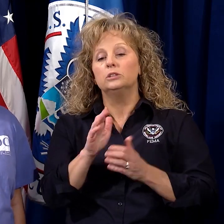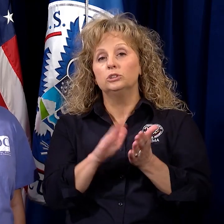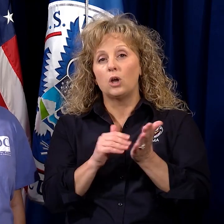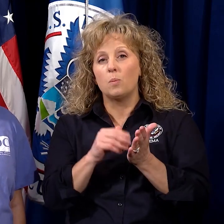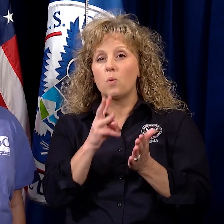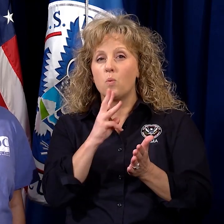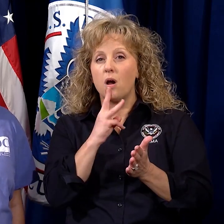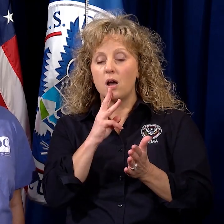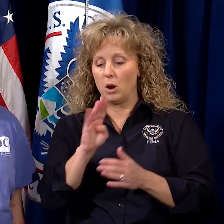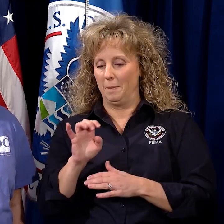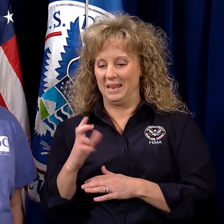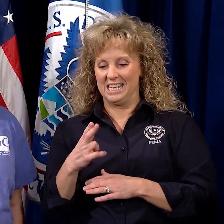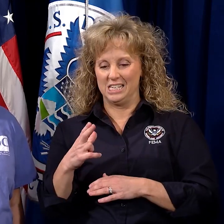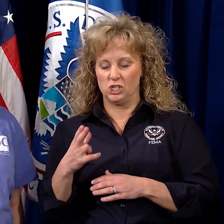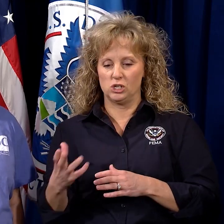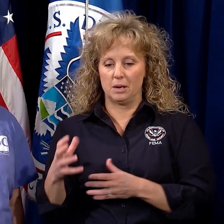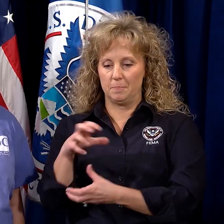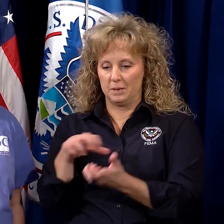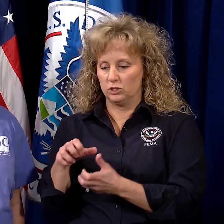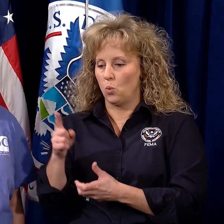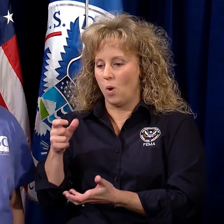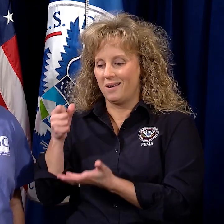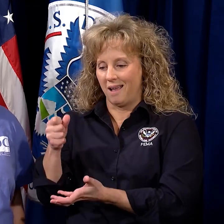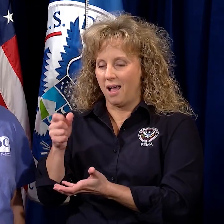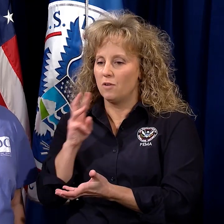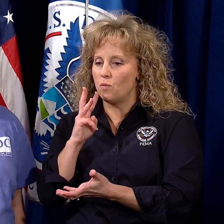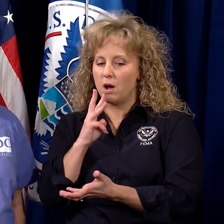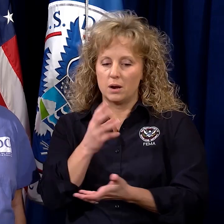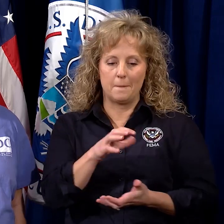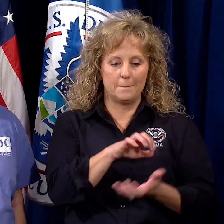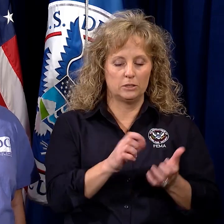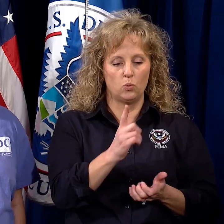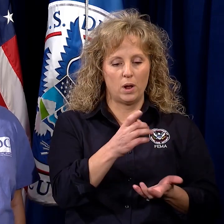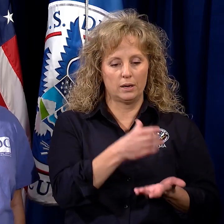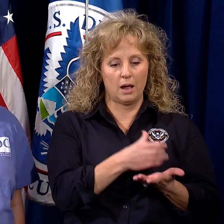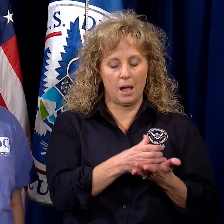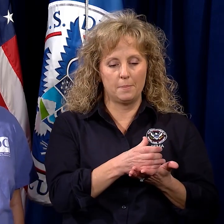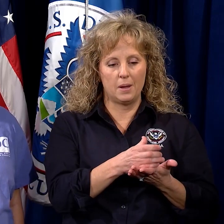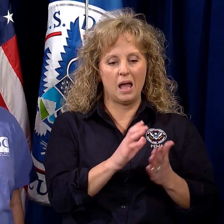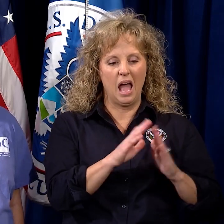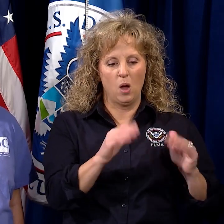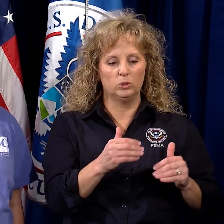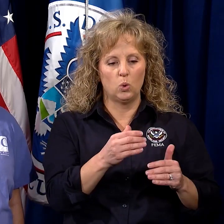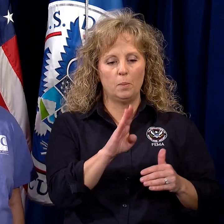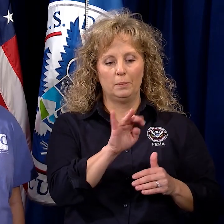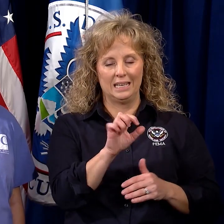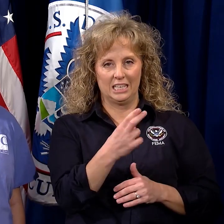or a bleach solution of 1 gallon of water mixed with 1 cup of household bleach.